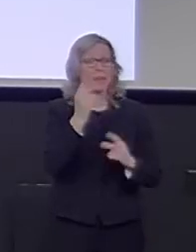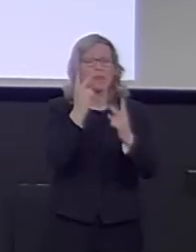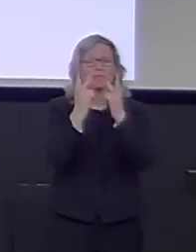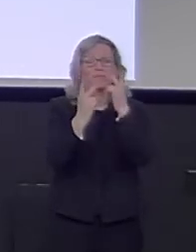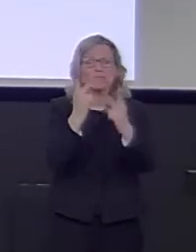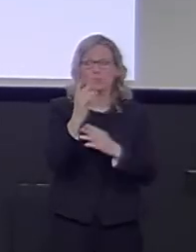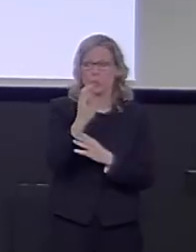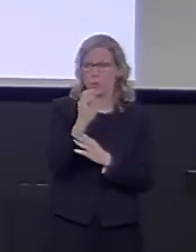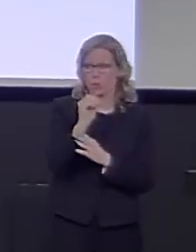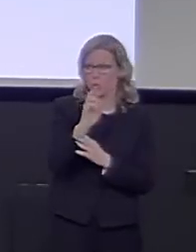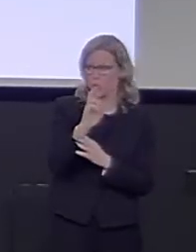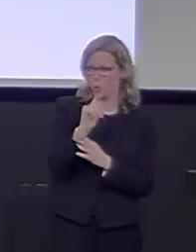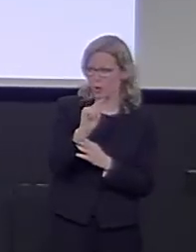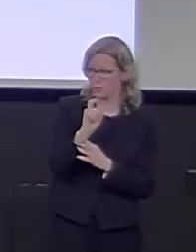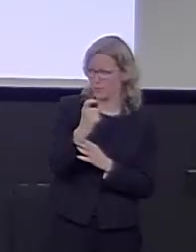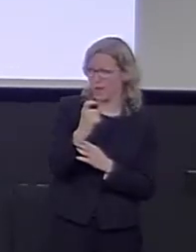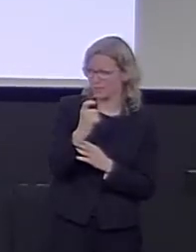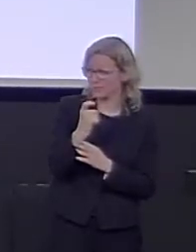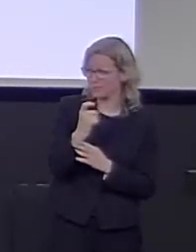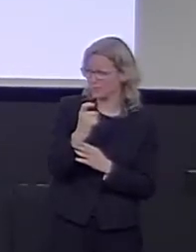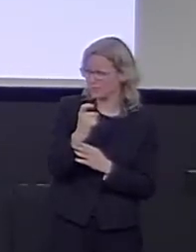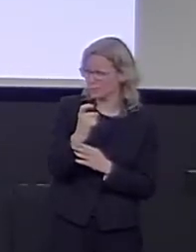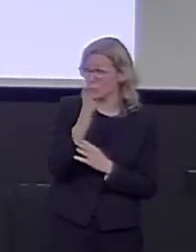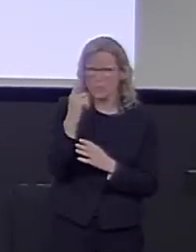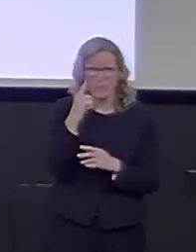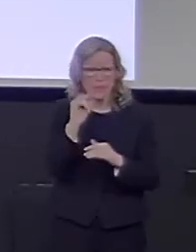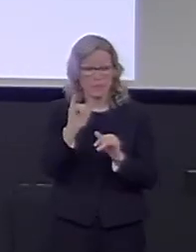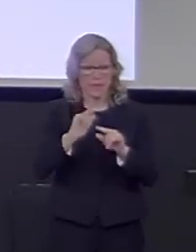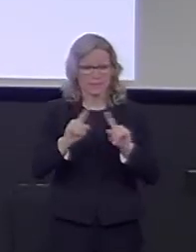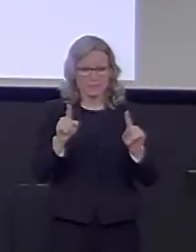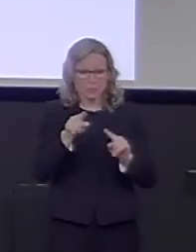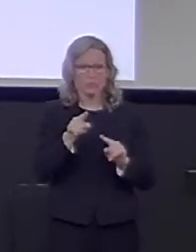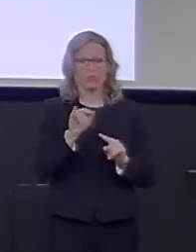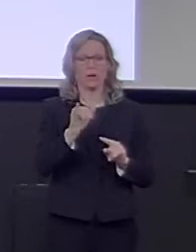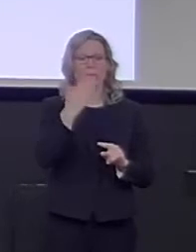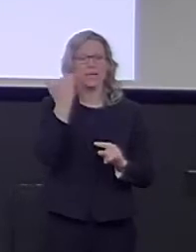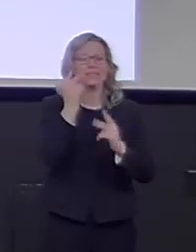We would think that the difference would be visual. This is the visual experiment.